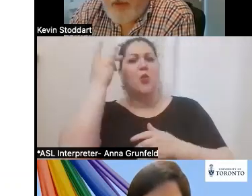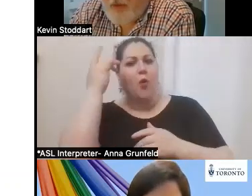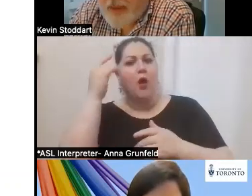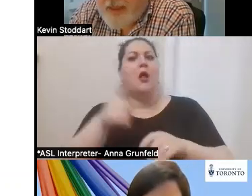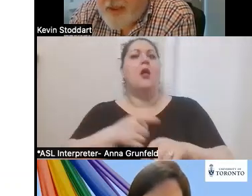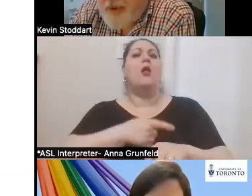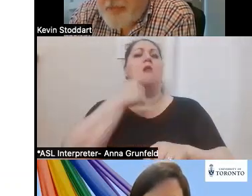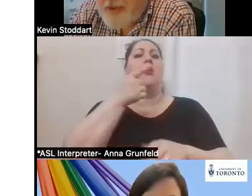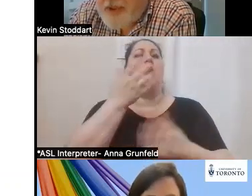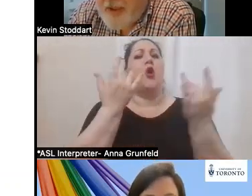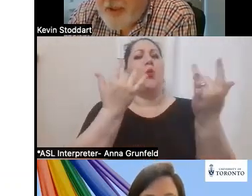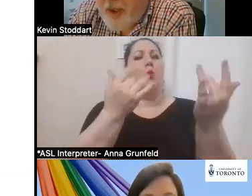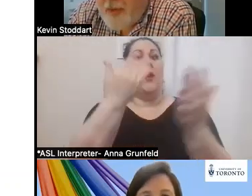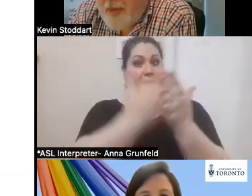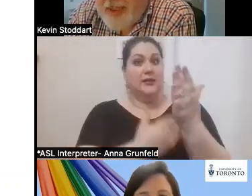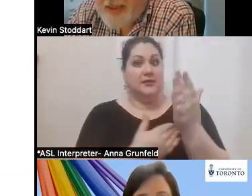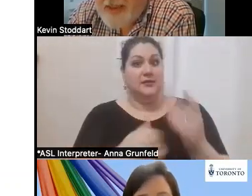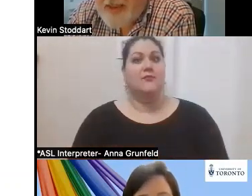What contributes to the long wait list?